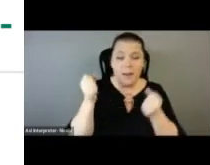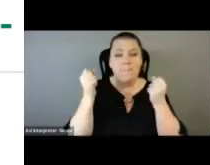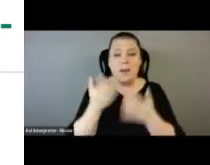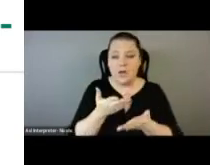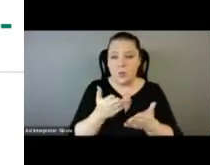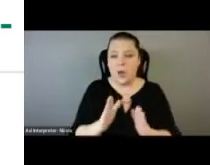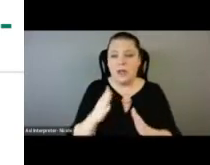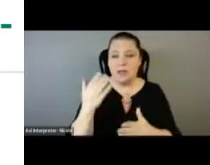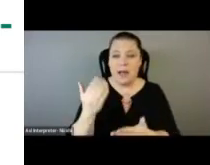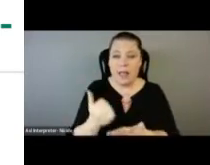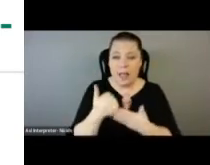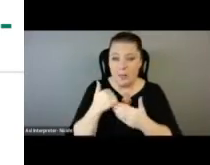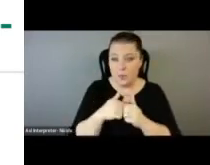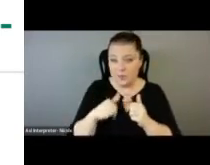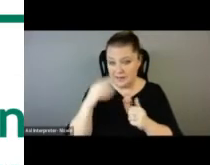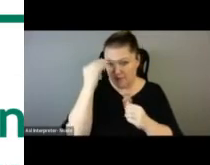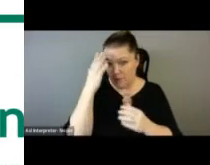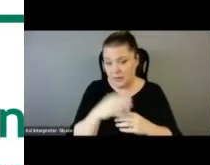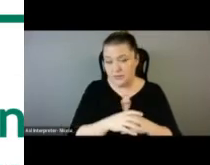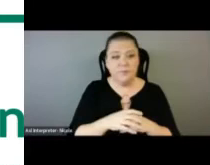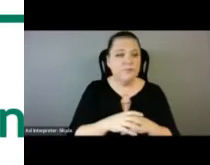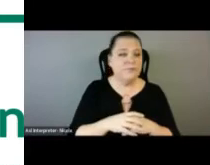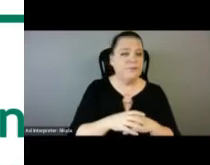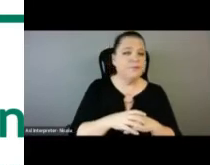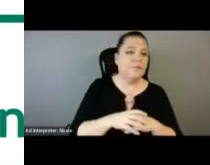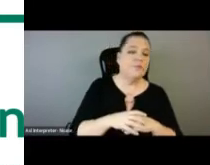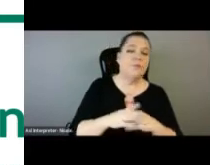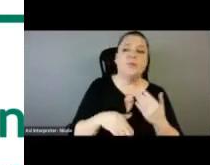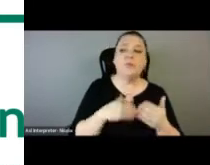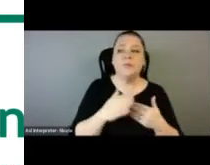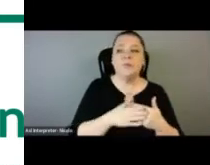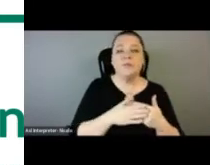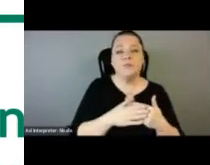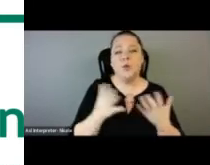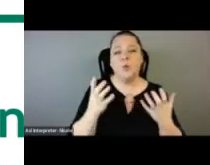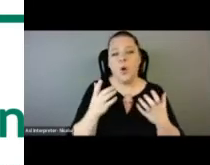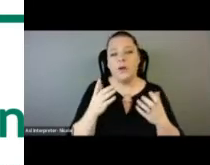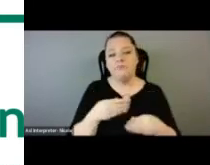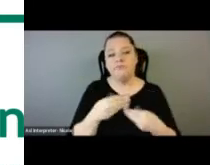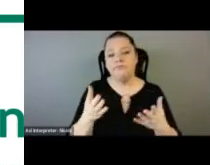Next slide. So we wanted to give you an idea of looking at all of